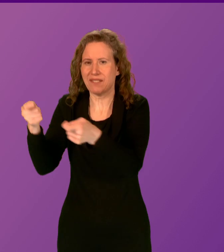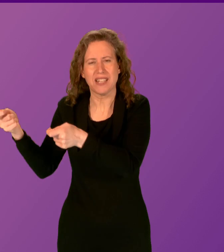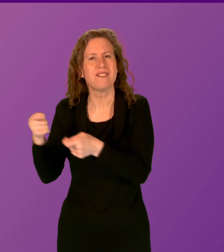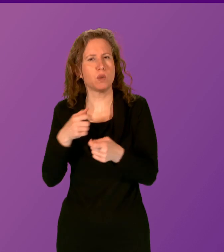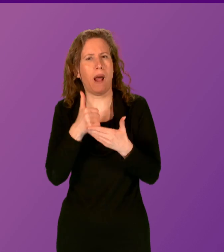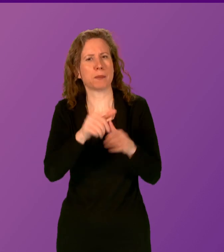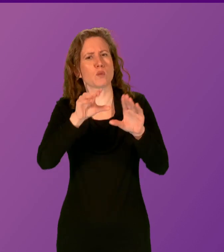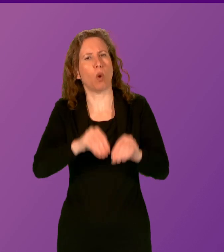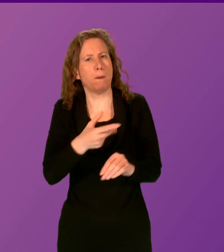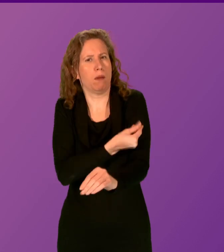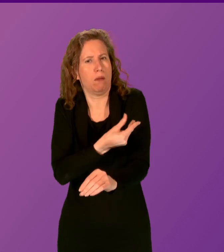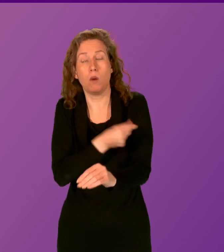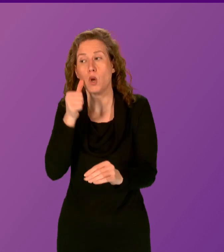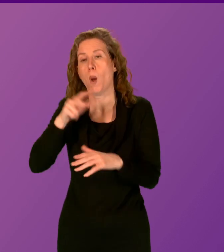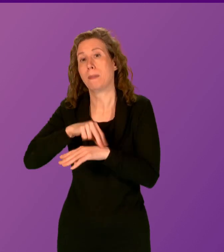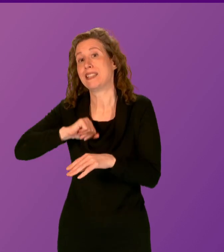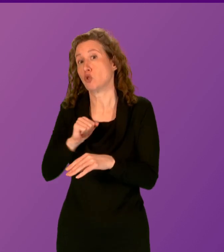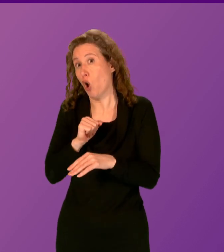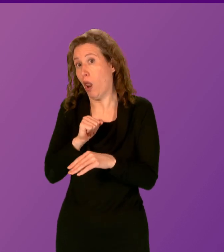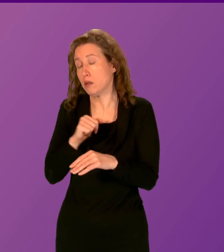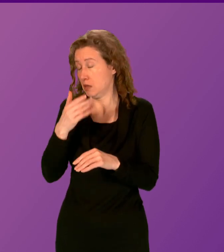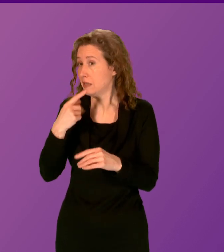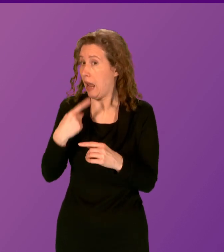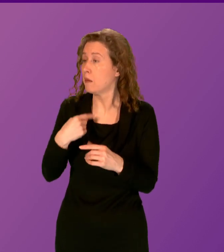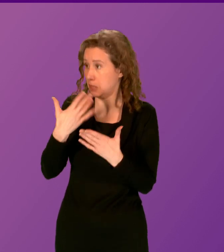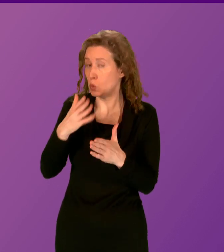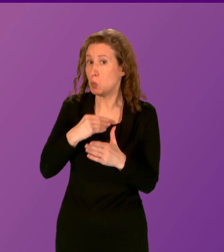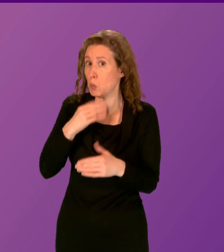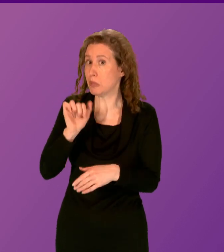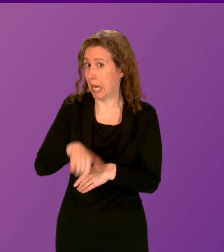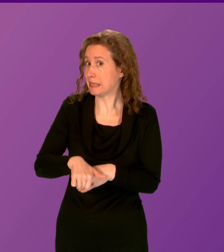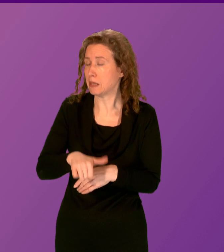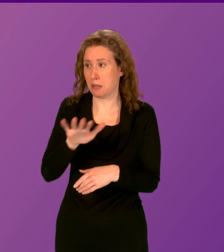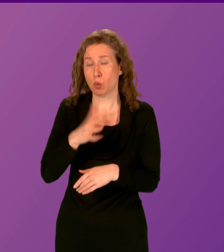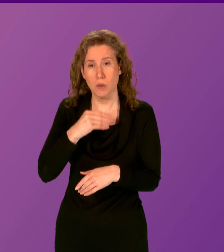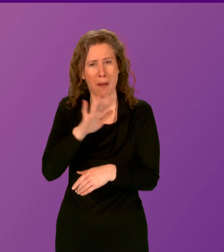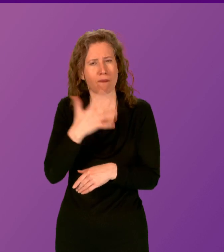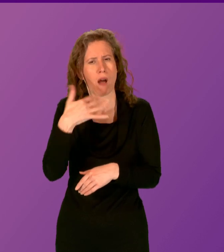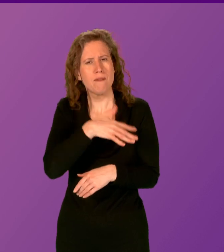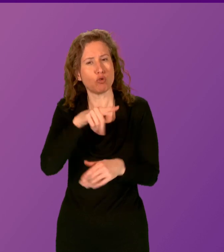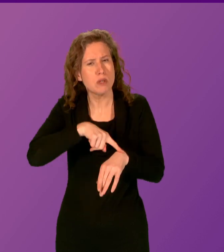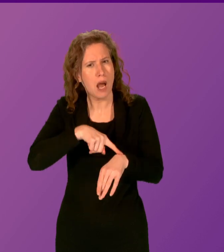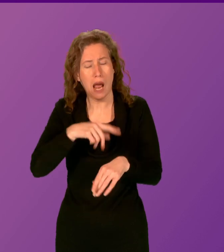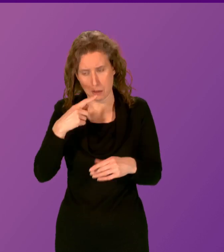Police Scotland figures that naloxone has been used about 500 times, which has undoubtedly